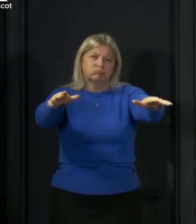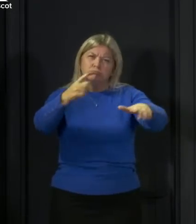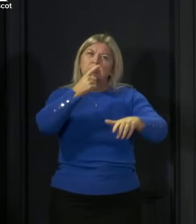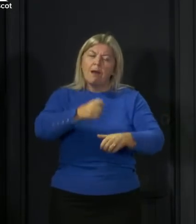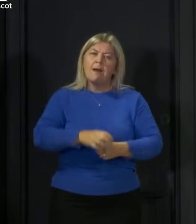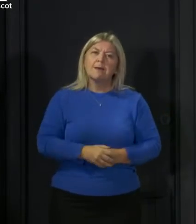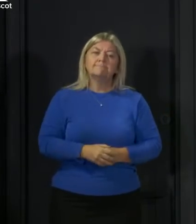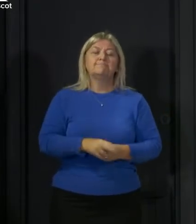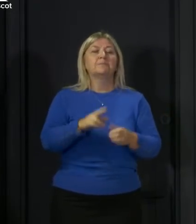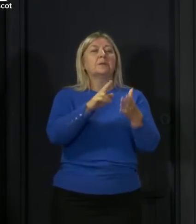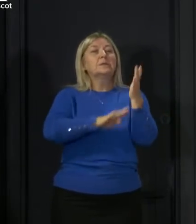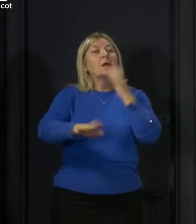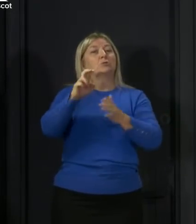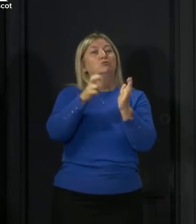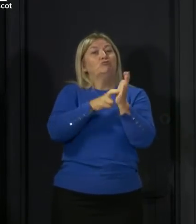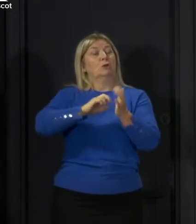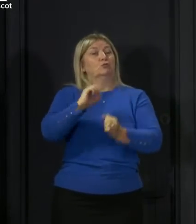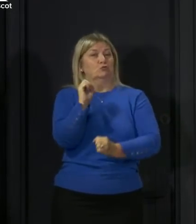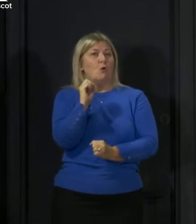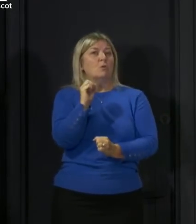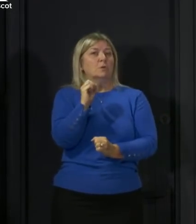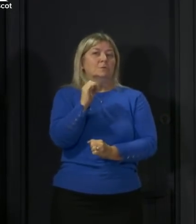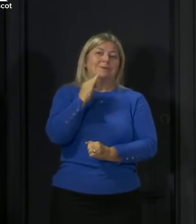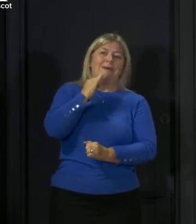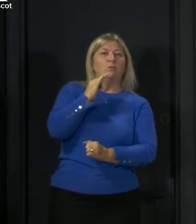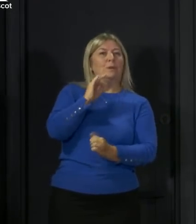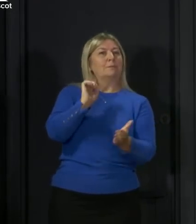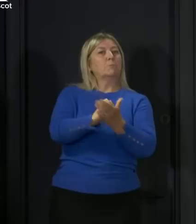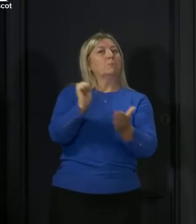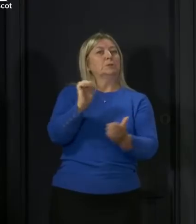just published its weekly update as it does every Wednesday.